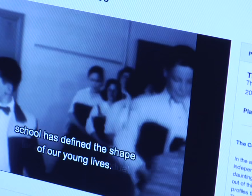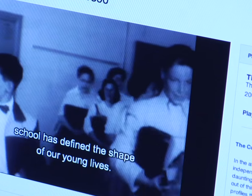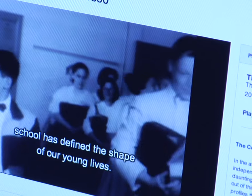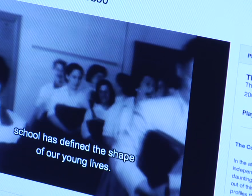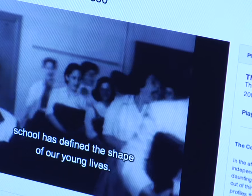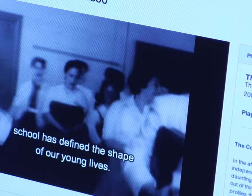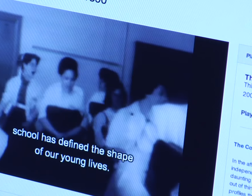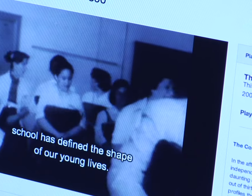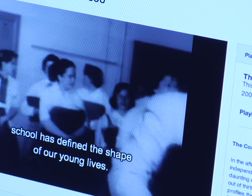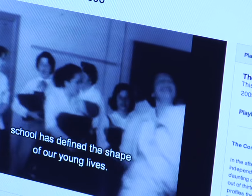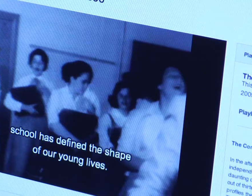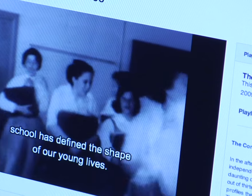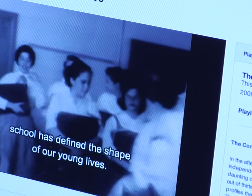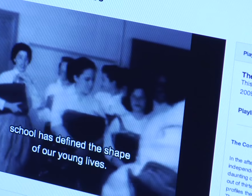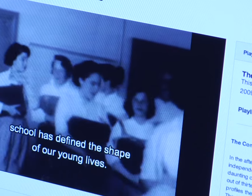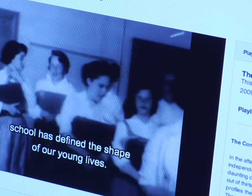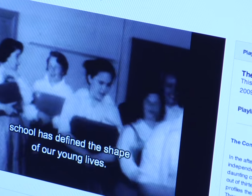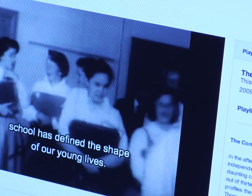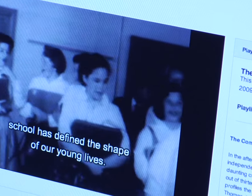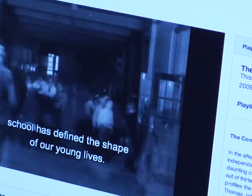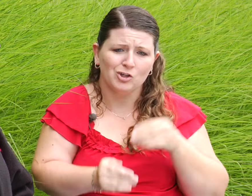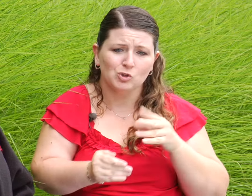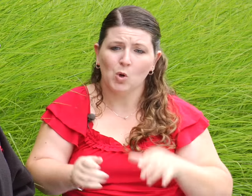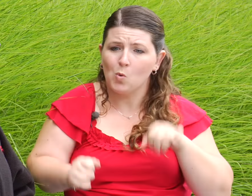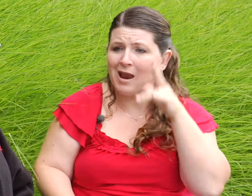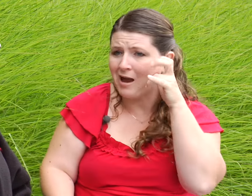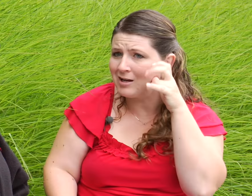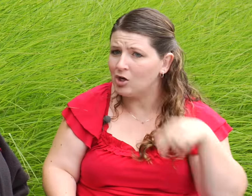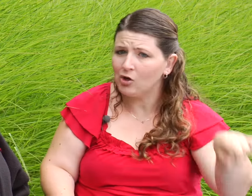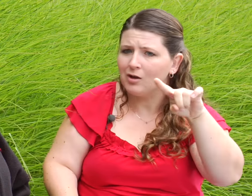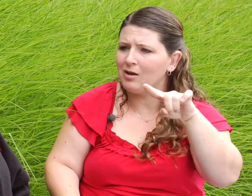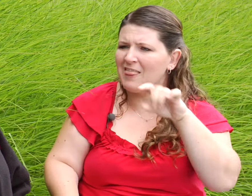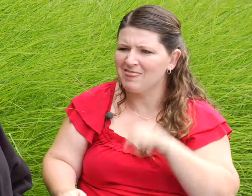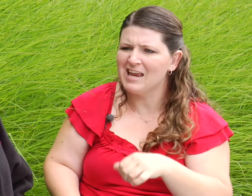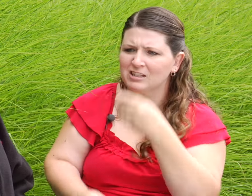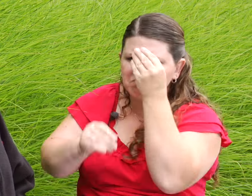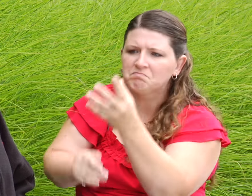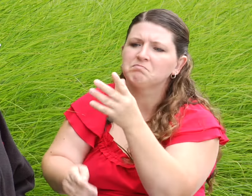and they should be able to fix it right away. Because other students can listen to their assignments,